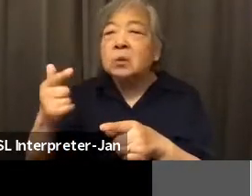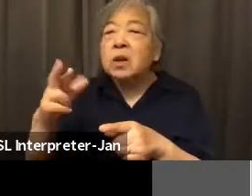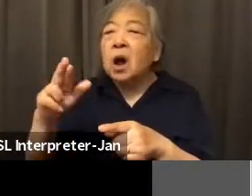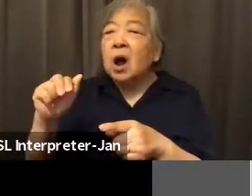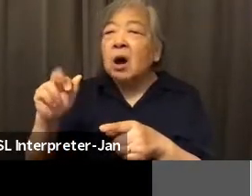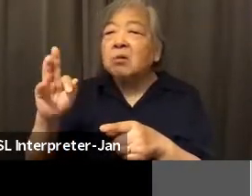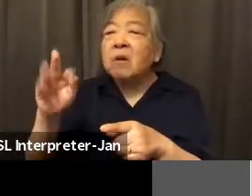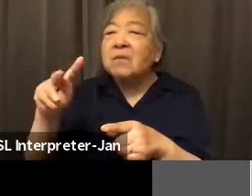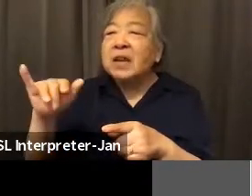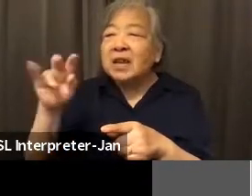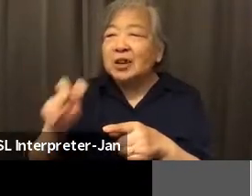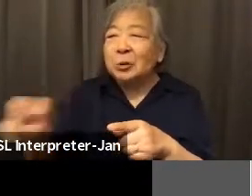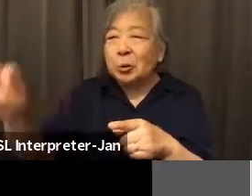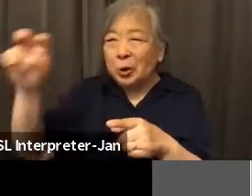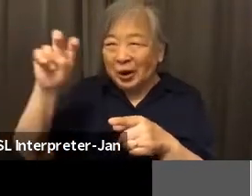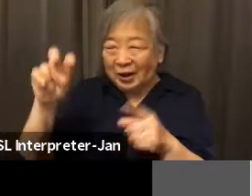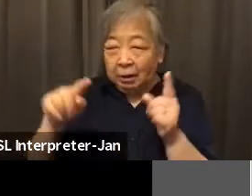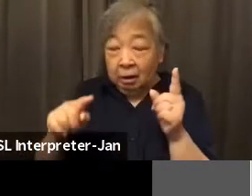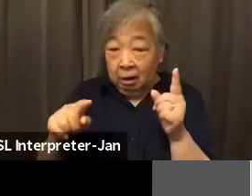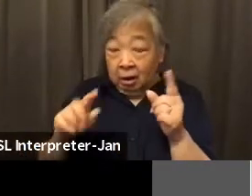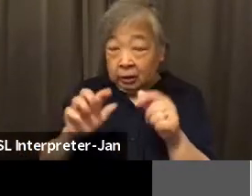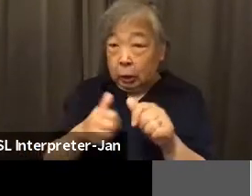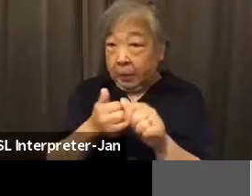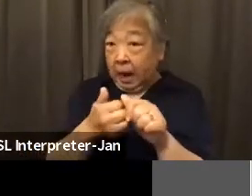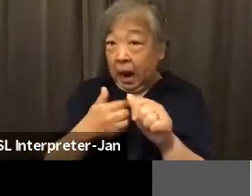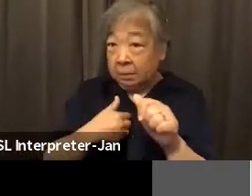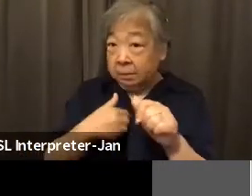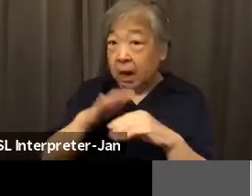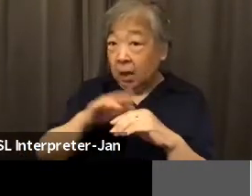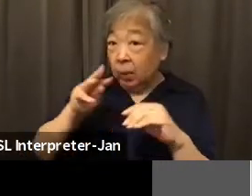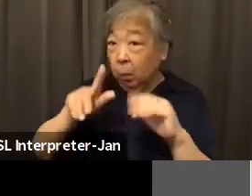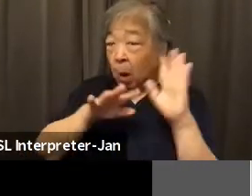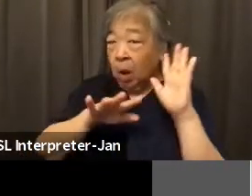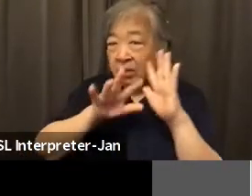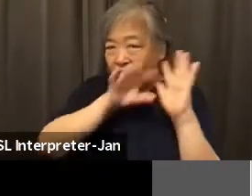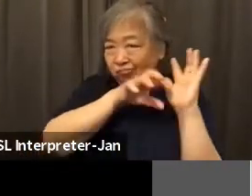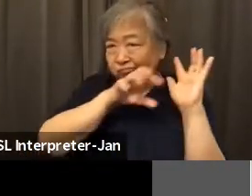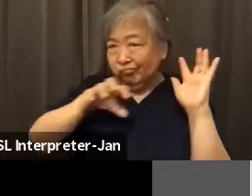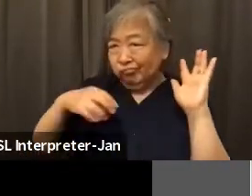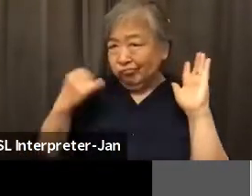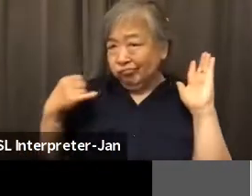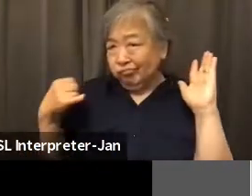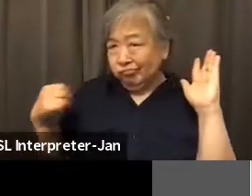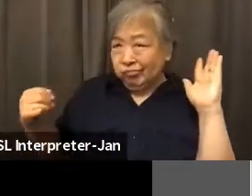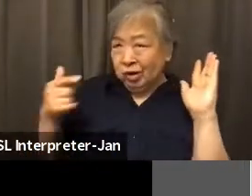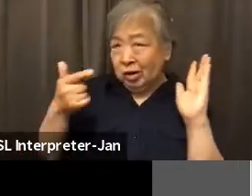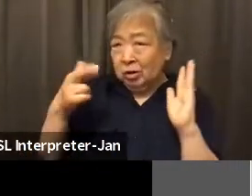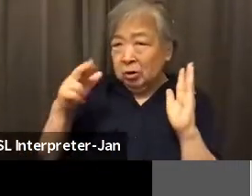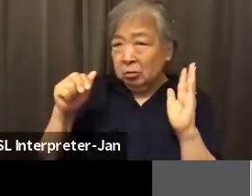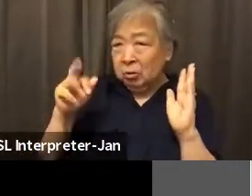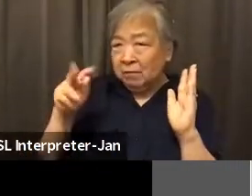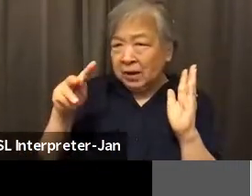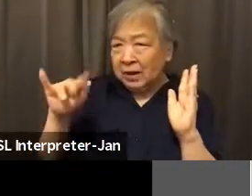and there's a lot of graffiti behind me on the walls, I believe, and, yeah, I think I'm just standing.